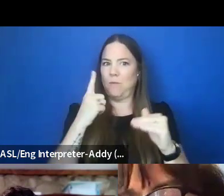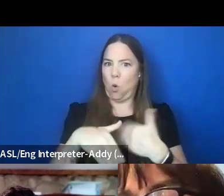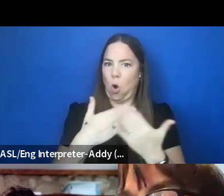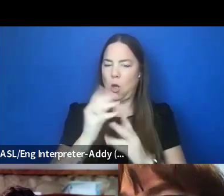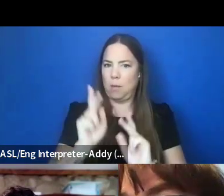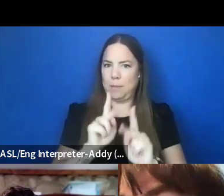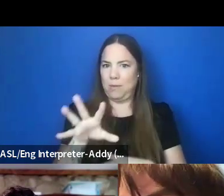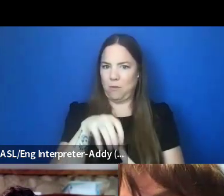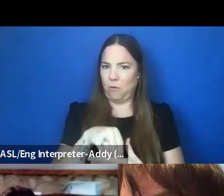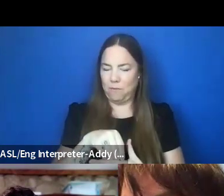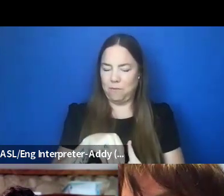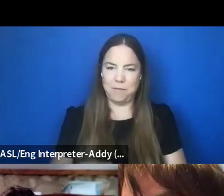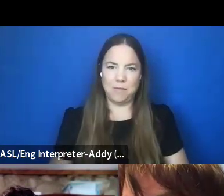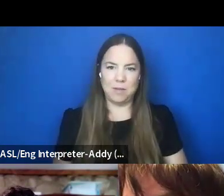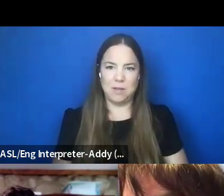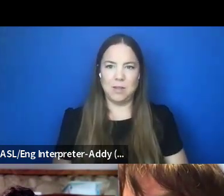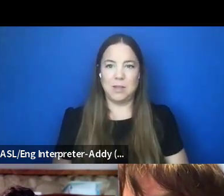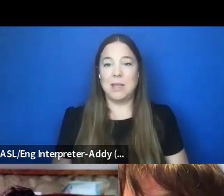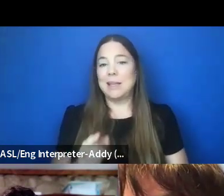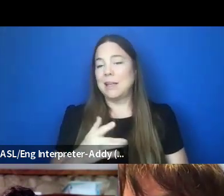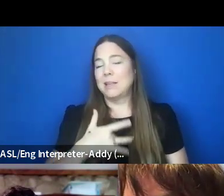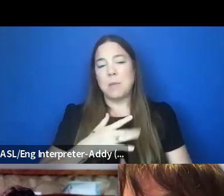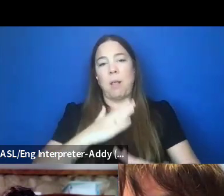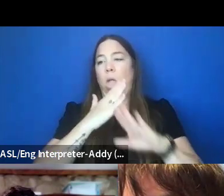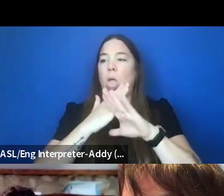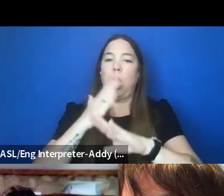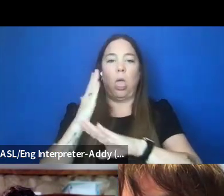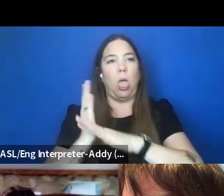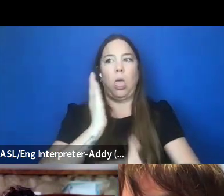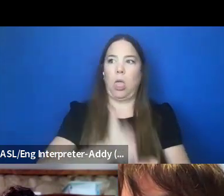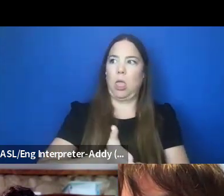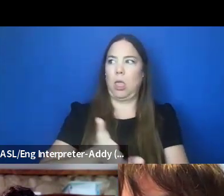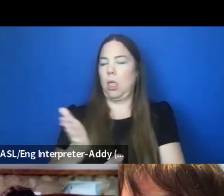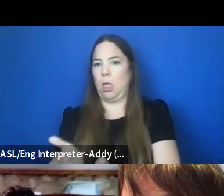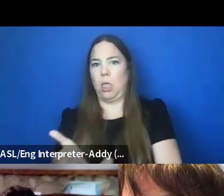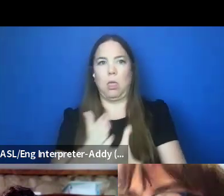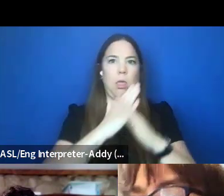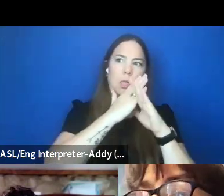Don Dew: and it seems to hit a brick wall many times. It depends Don Dew: on who you're talking to.